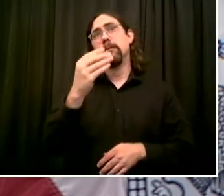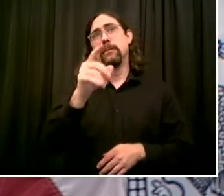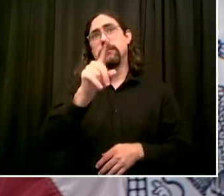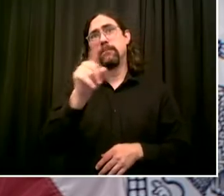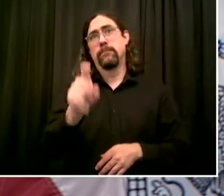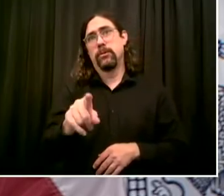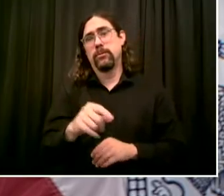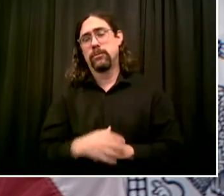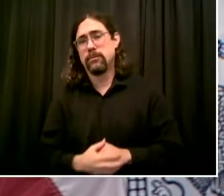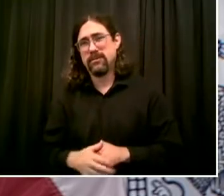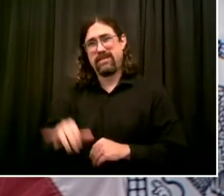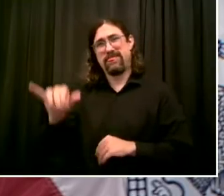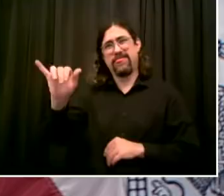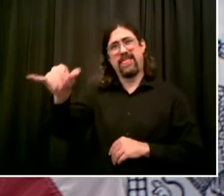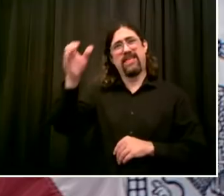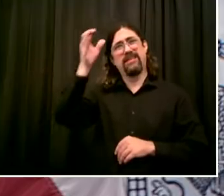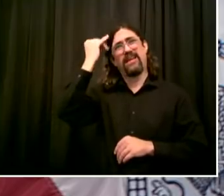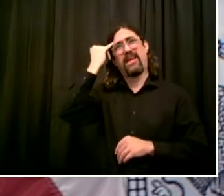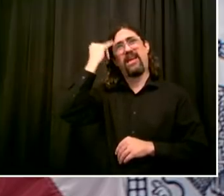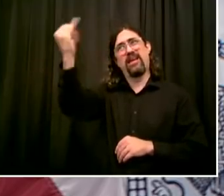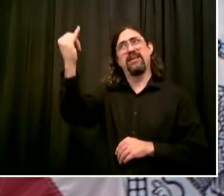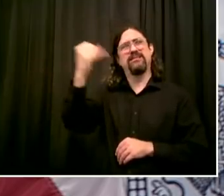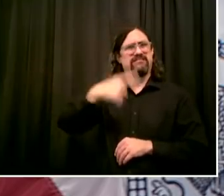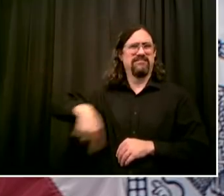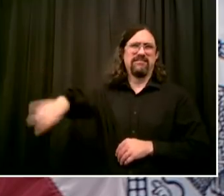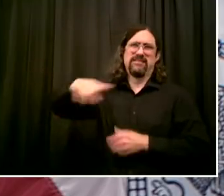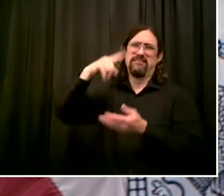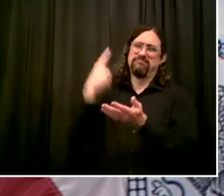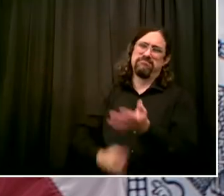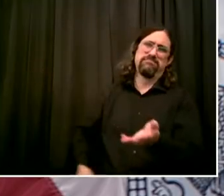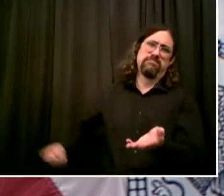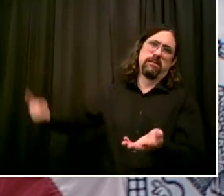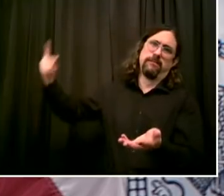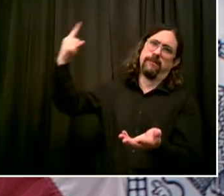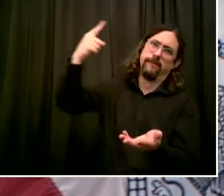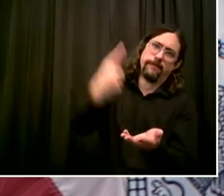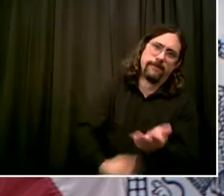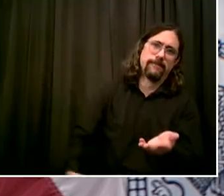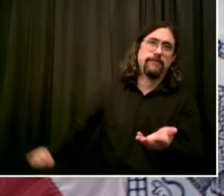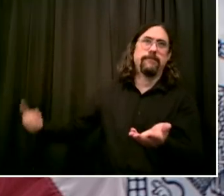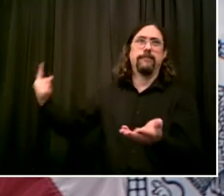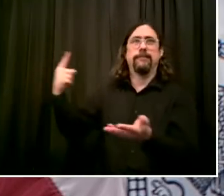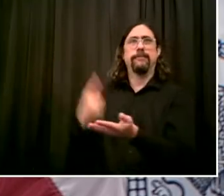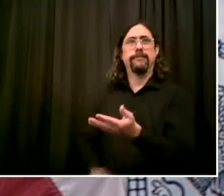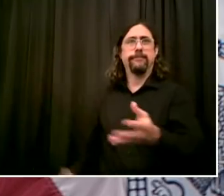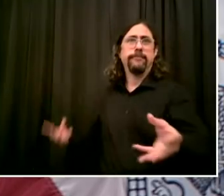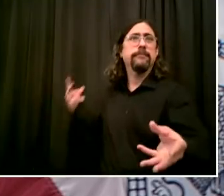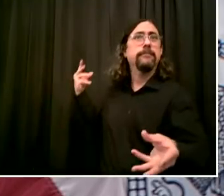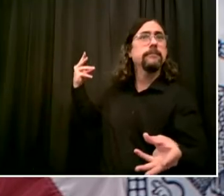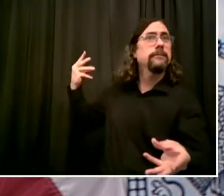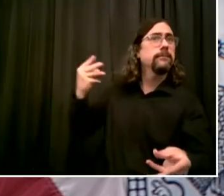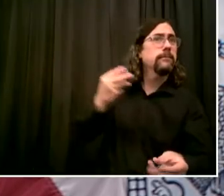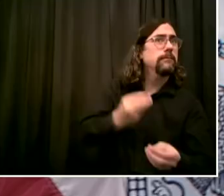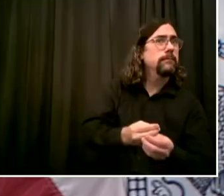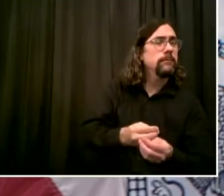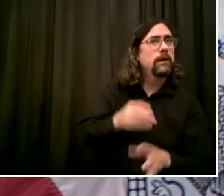PEOLEP TO COME IN AND USE THE CITY SERVICES TO HELP CONTRIBUTE TO THEM . BUT I ALSO UNDERSTAND